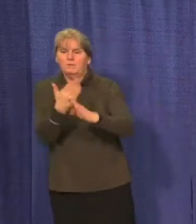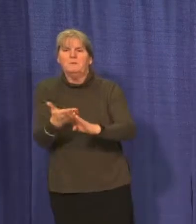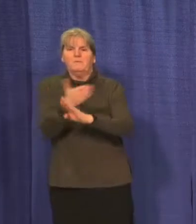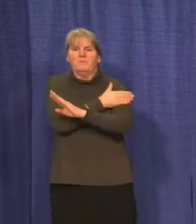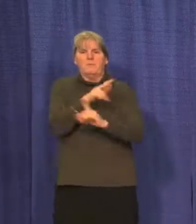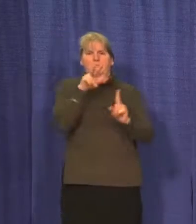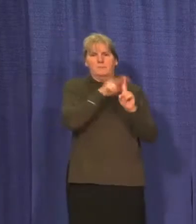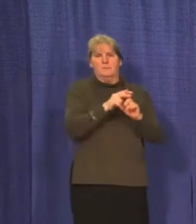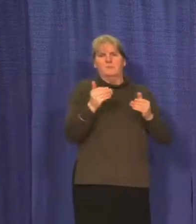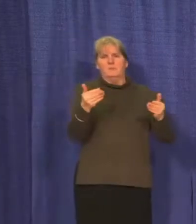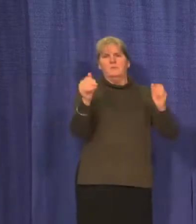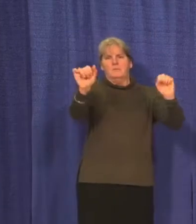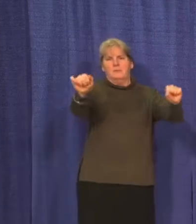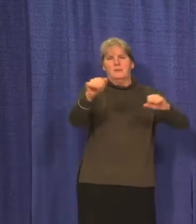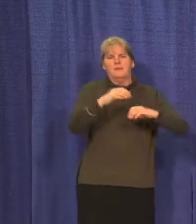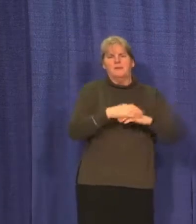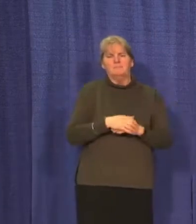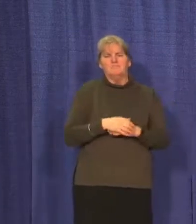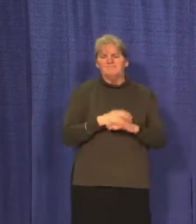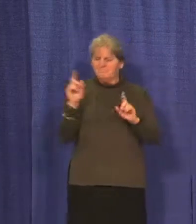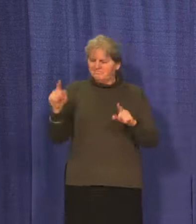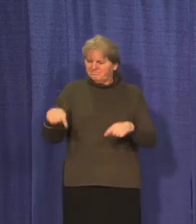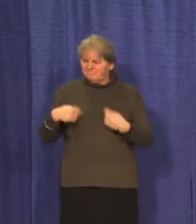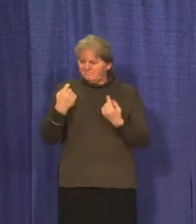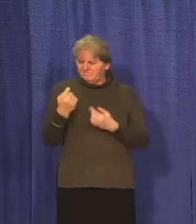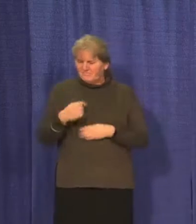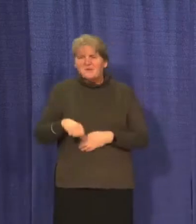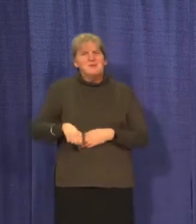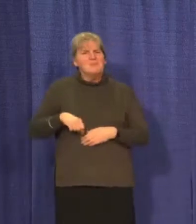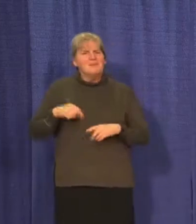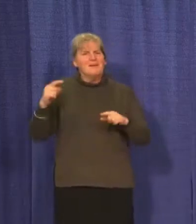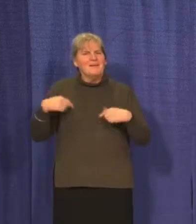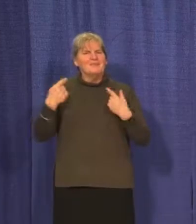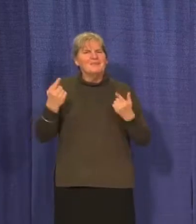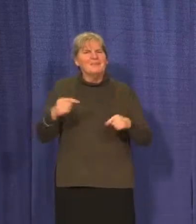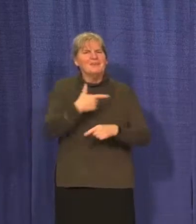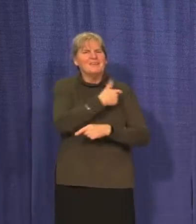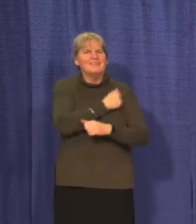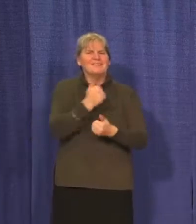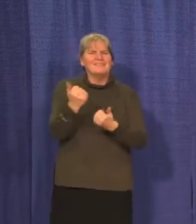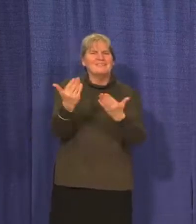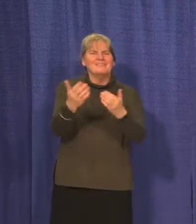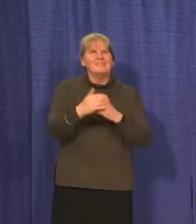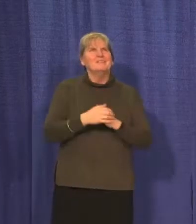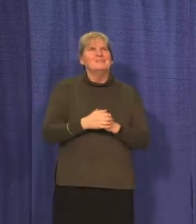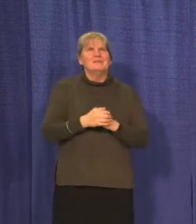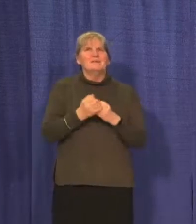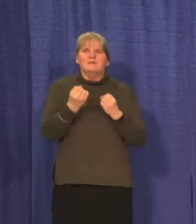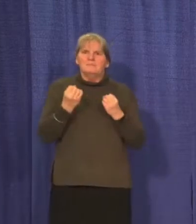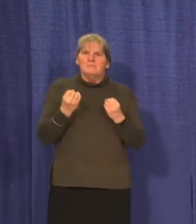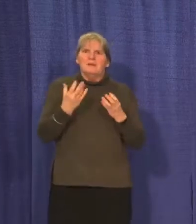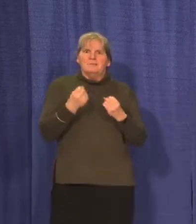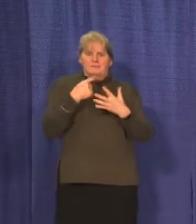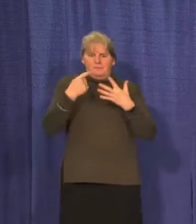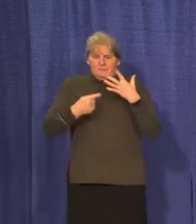open for the following week. I am certainly proud of our initial efforts in administering vaccines. A great deal of thought has gone